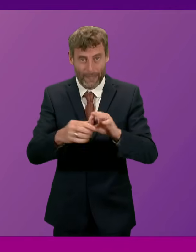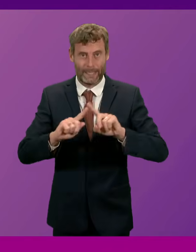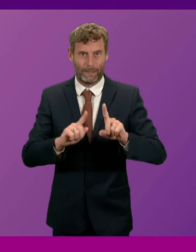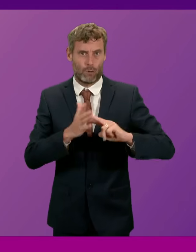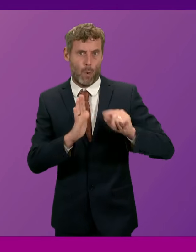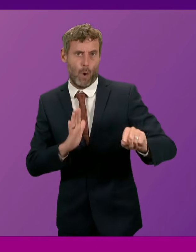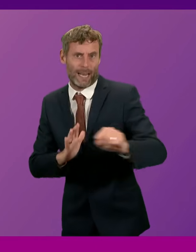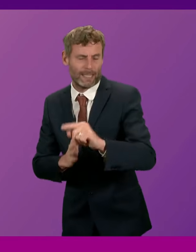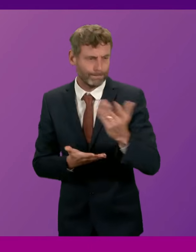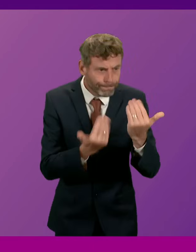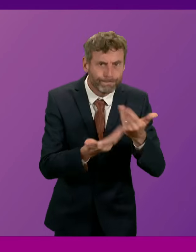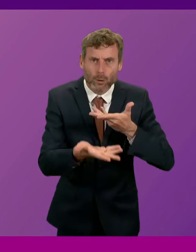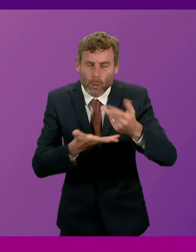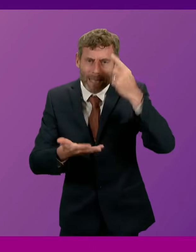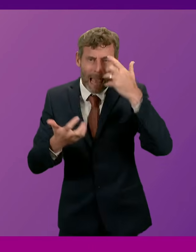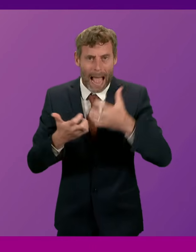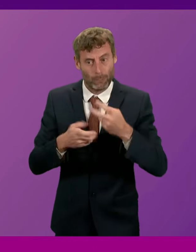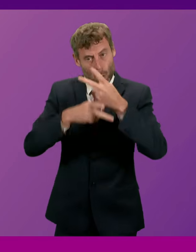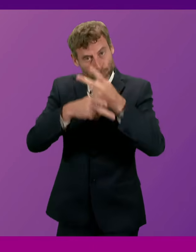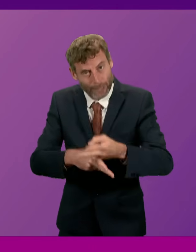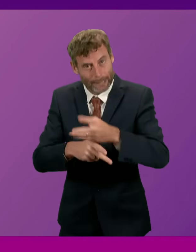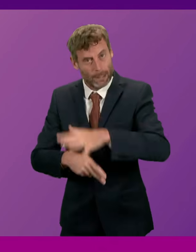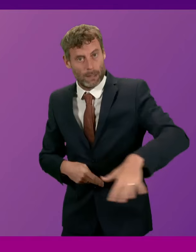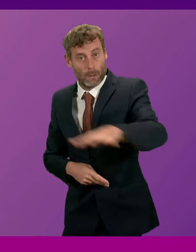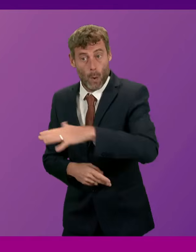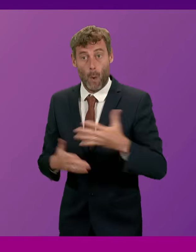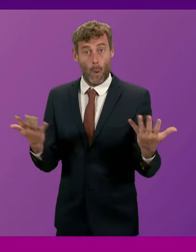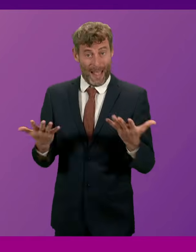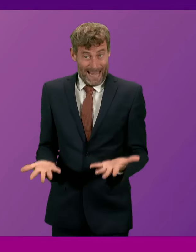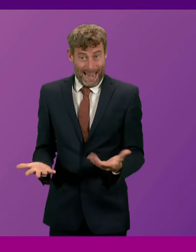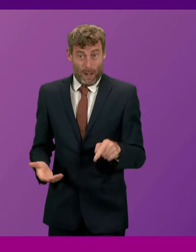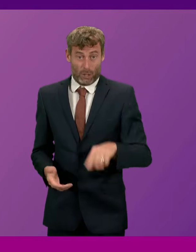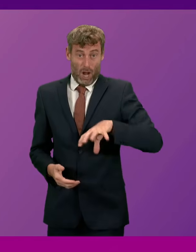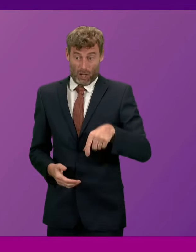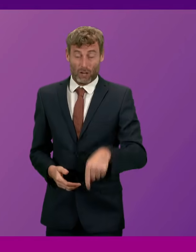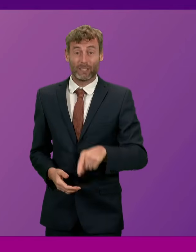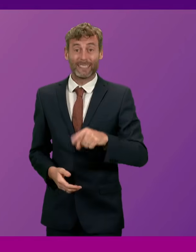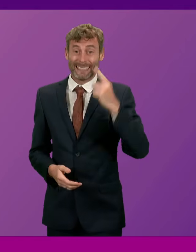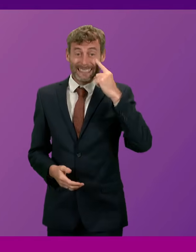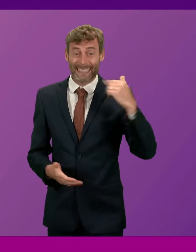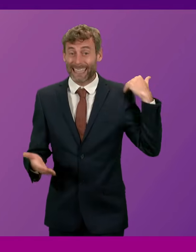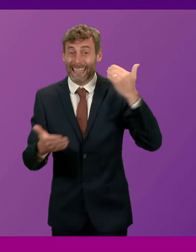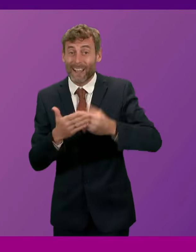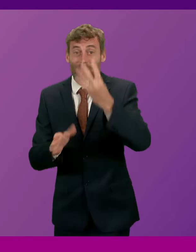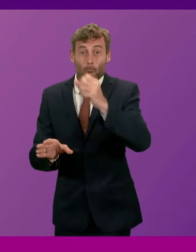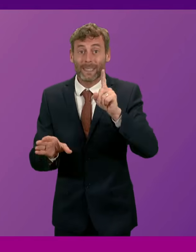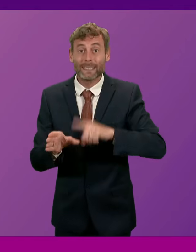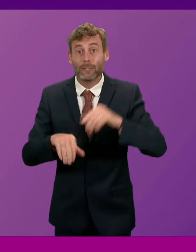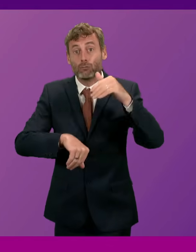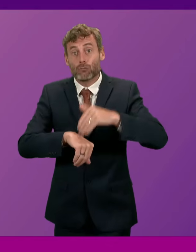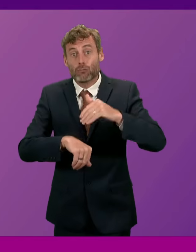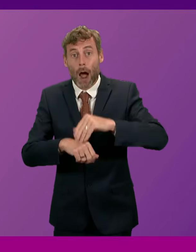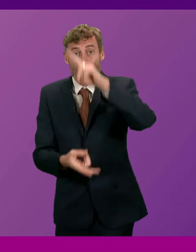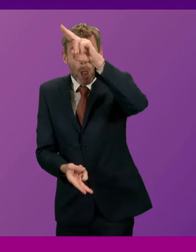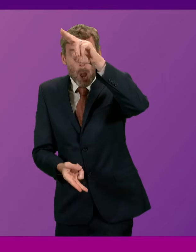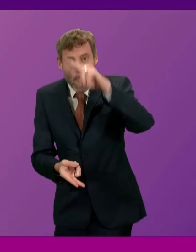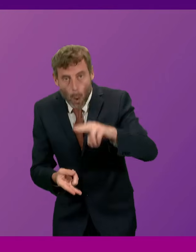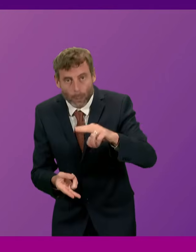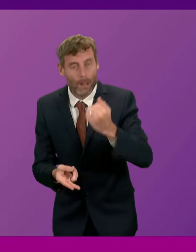the public in a country in which crime is at one of its lowest levels in 40 years. I will say that